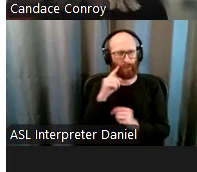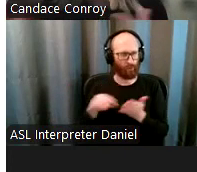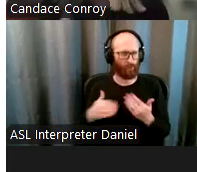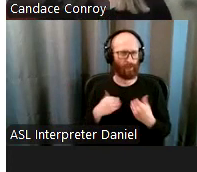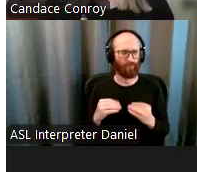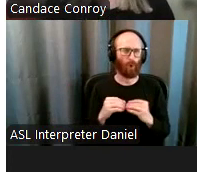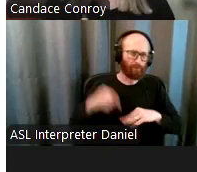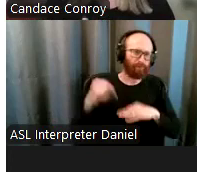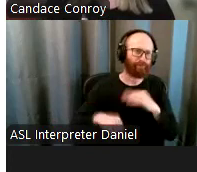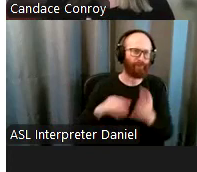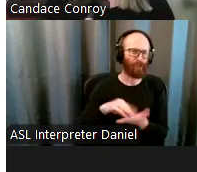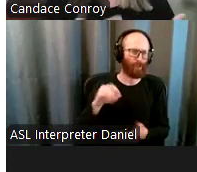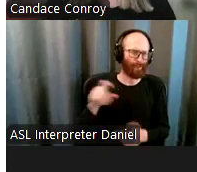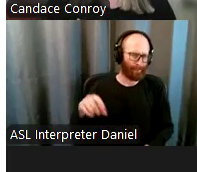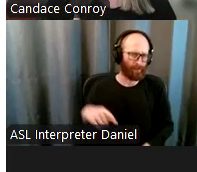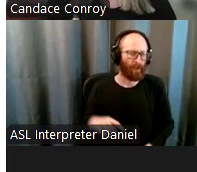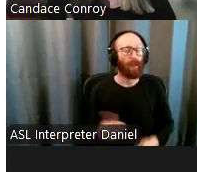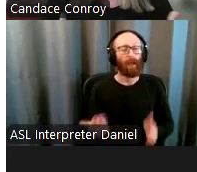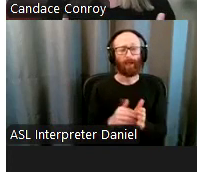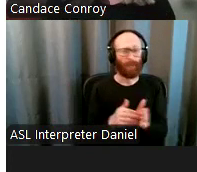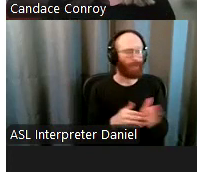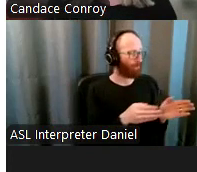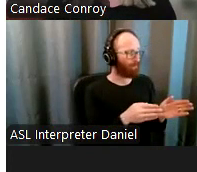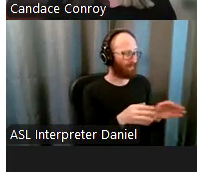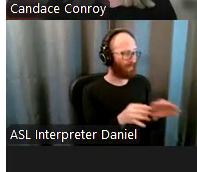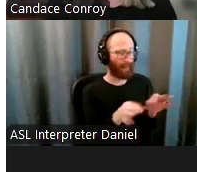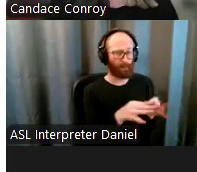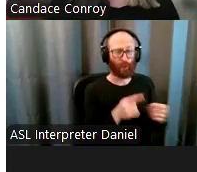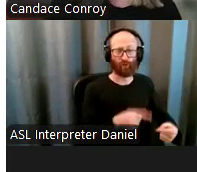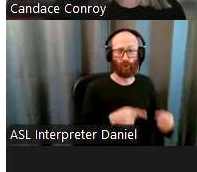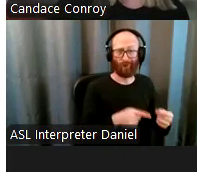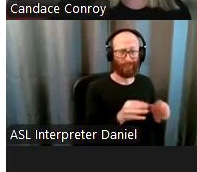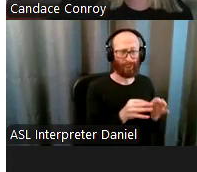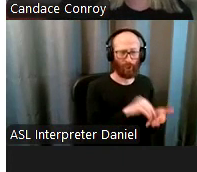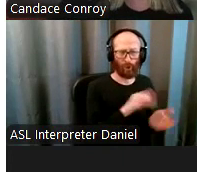again, shifting away from that language of struggling learners to an inclusive classroom.